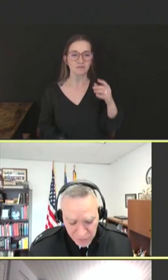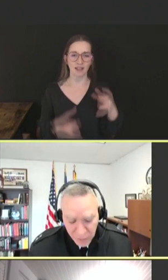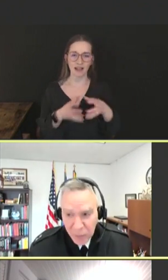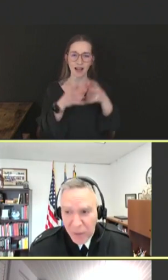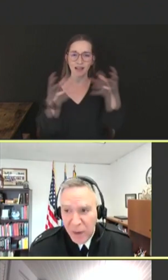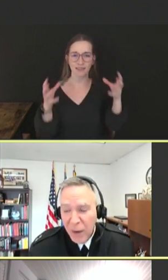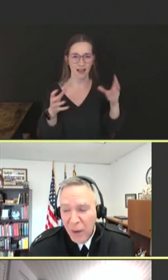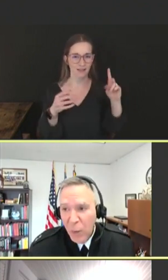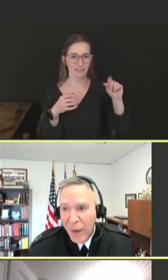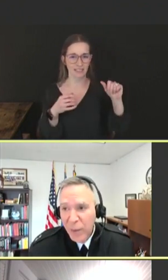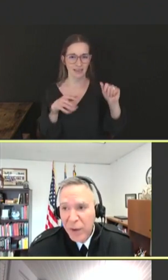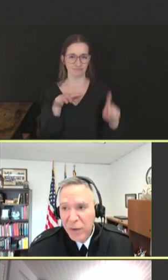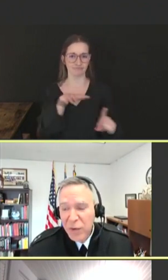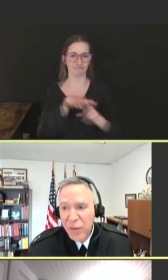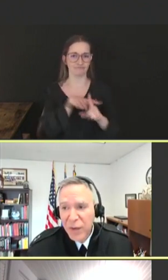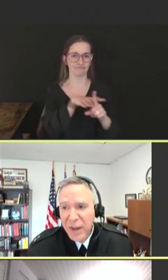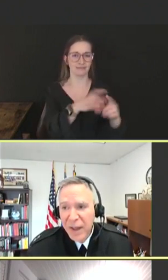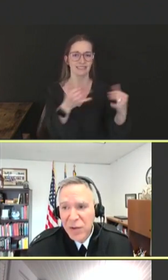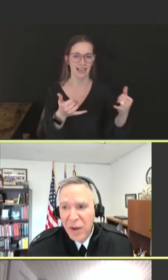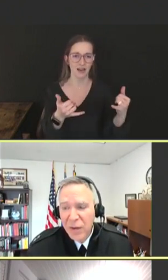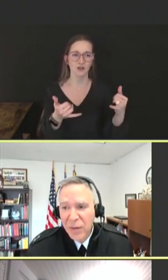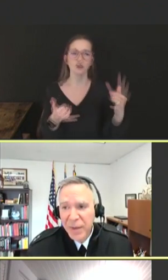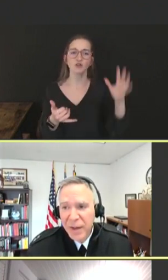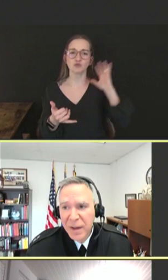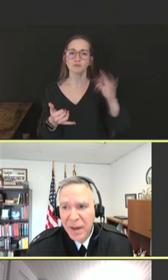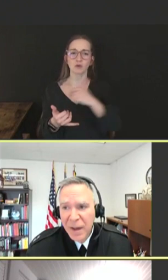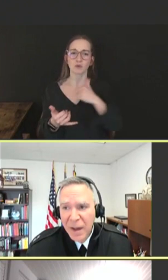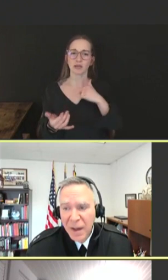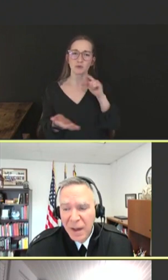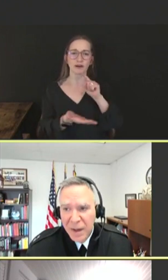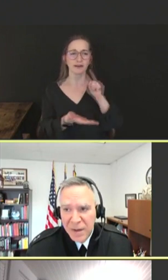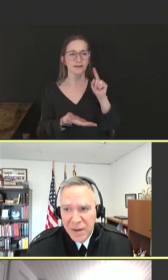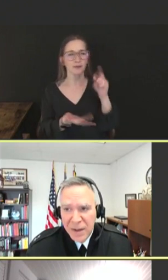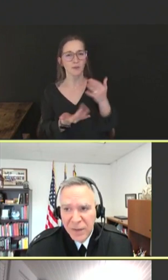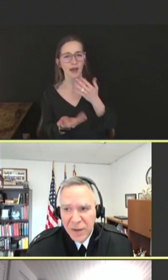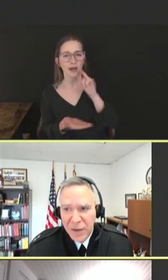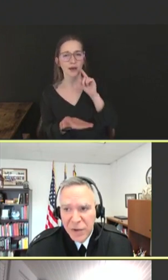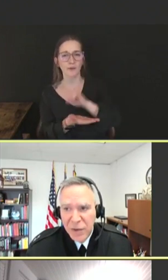to be we would wait a week or two for the next article, but -- in the scientific literature,